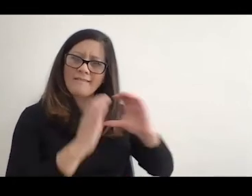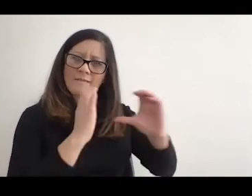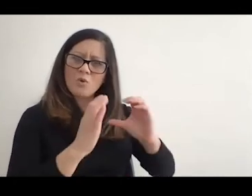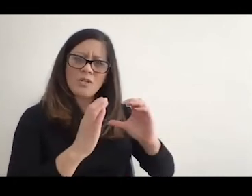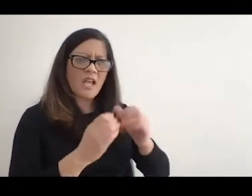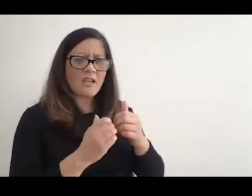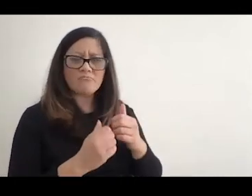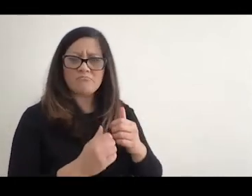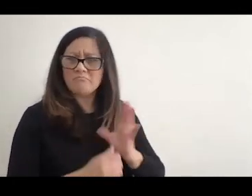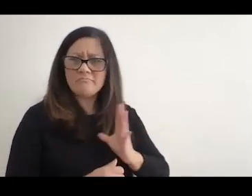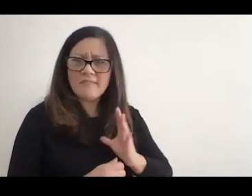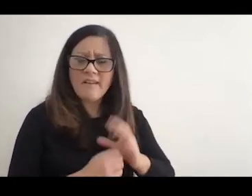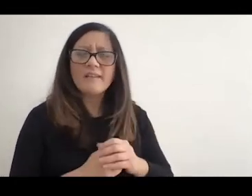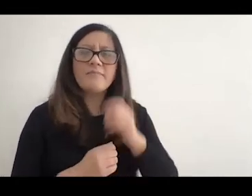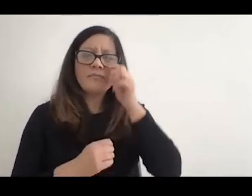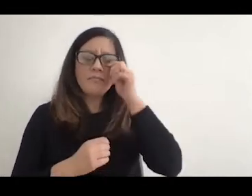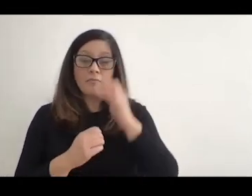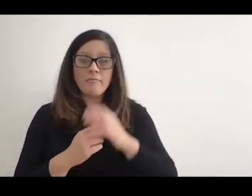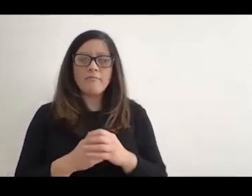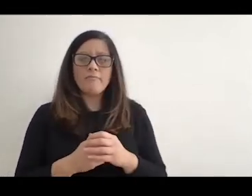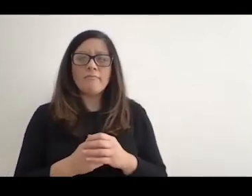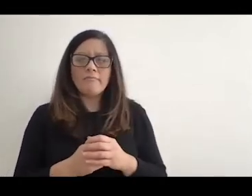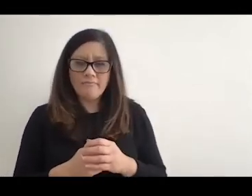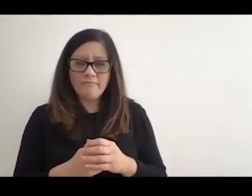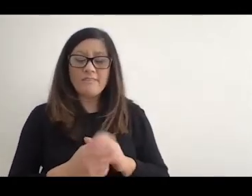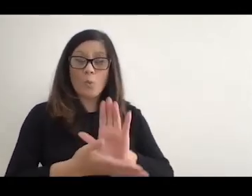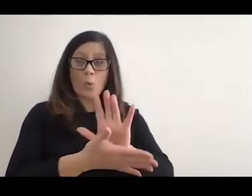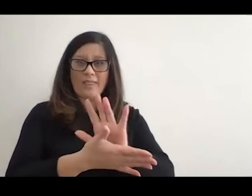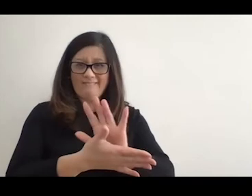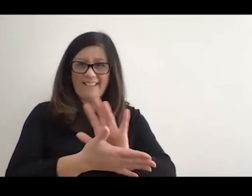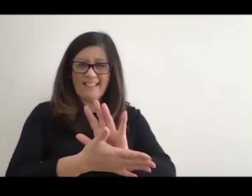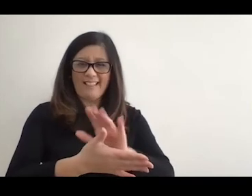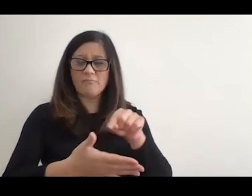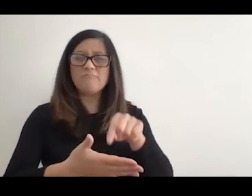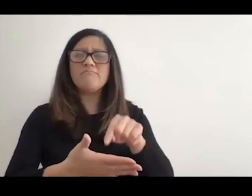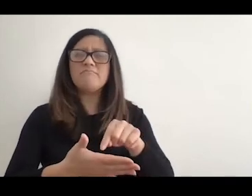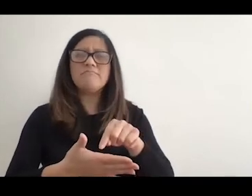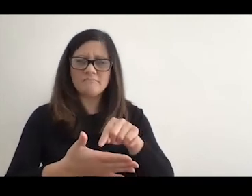Well, throughout the film this is pre, you know it predates the Americans